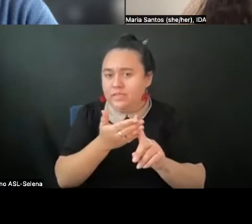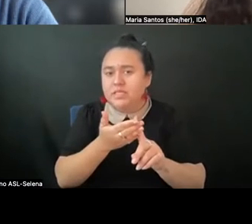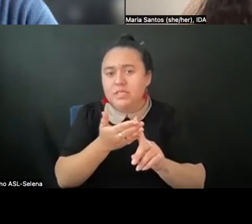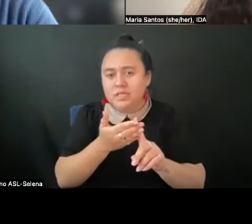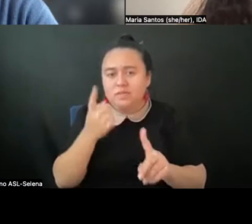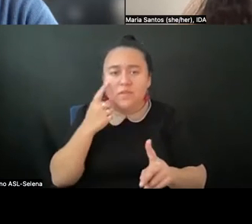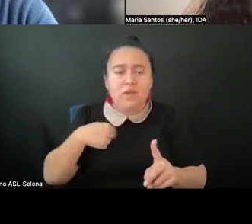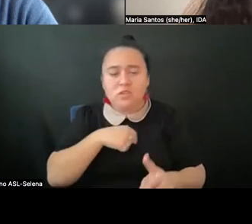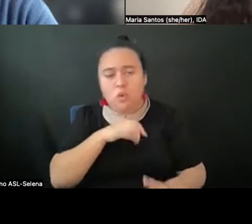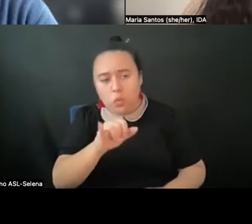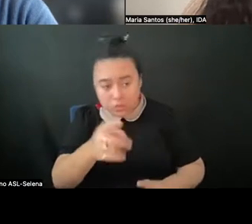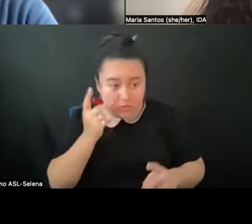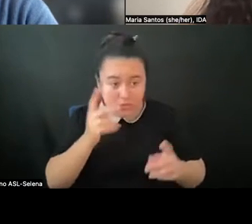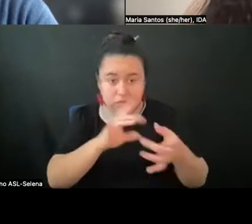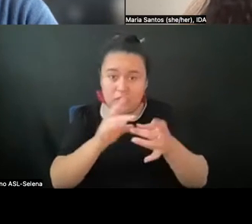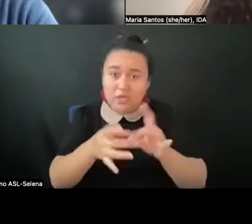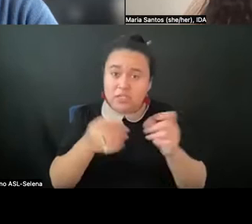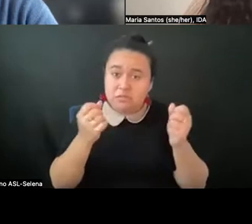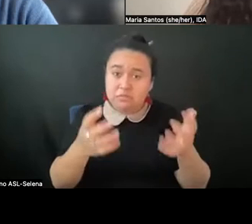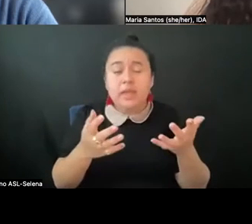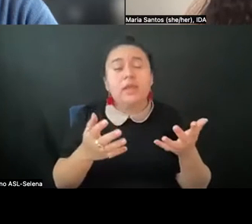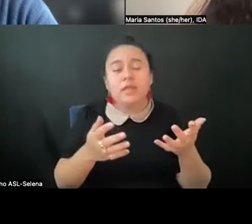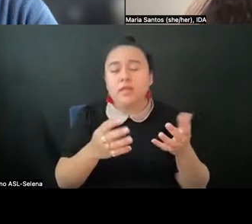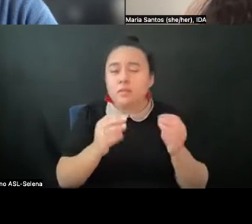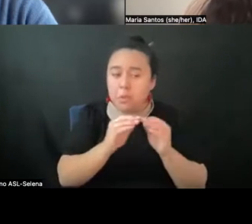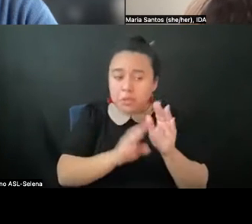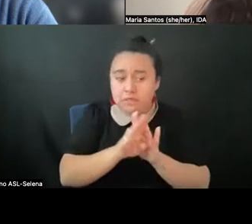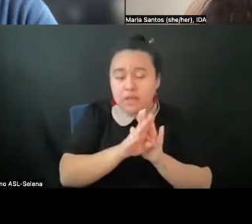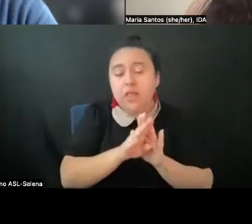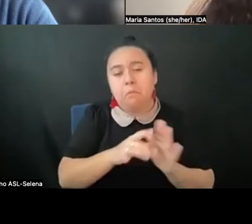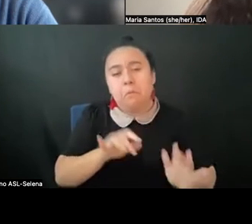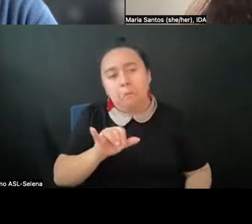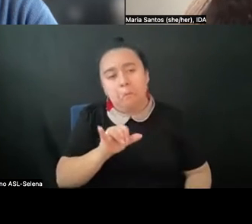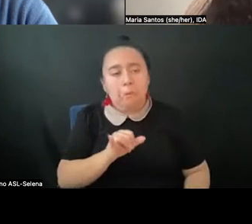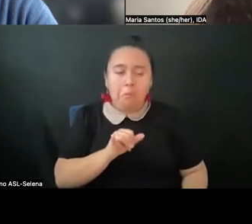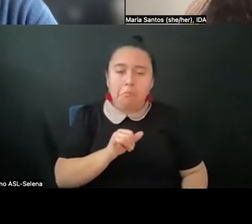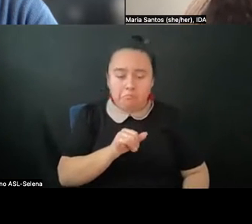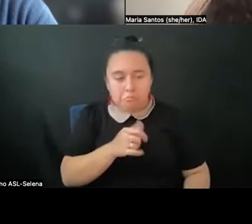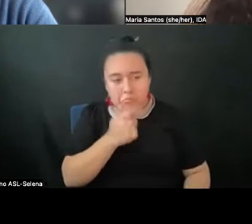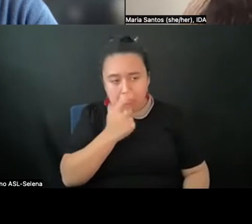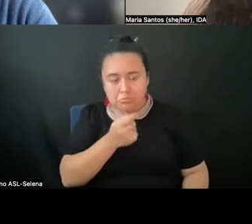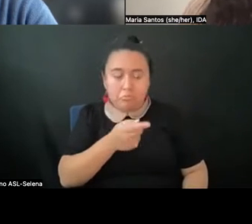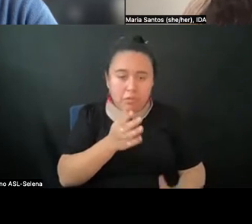or the more developed the plan is, it is very convincing to us. Yeah.